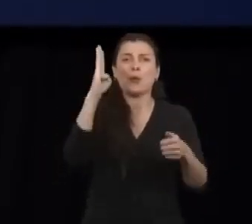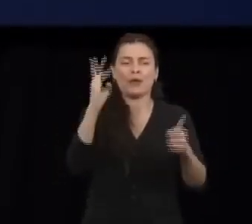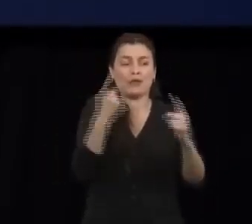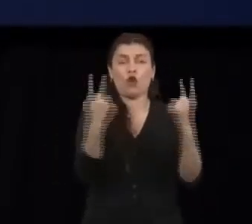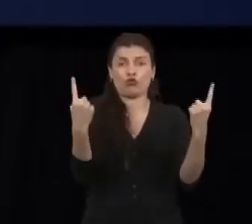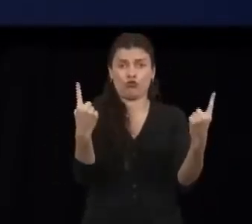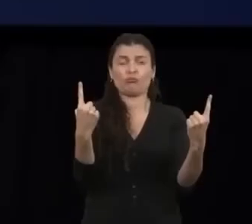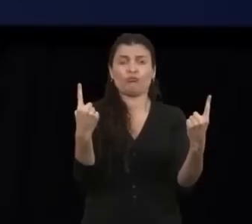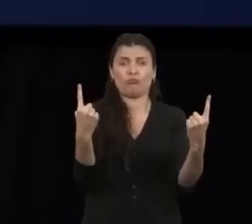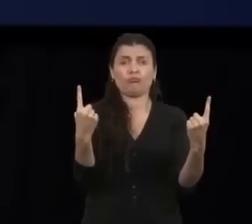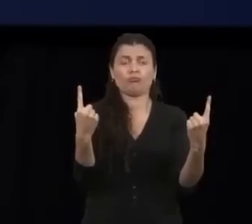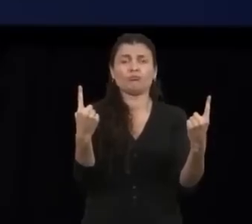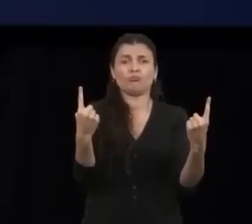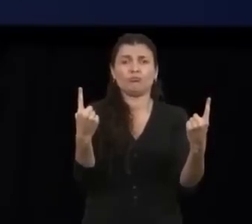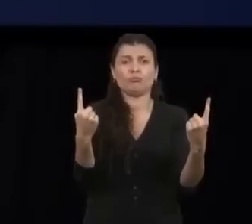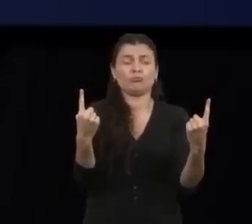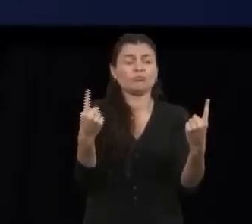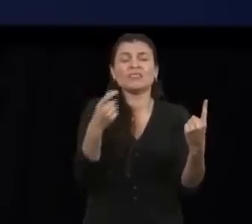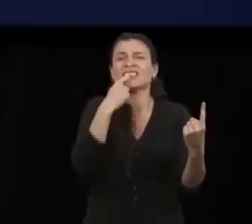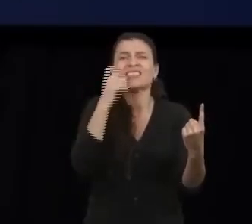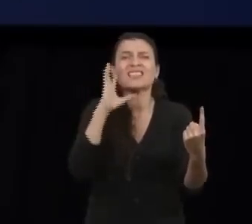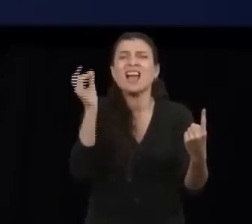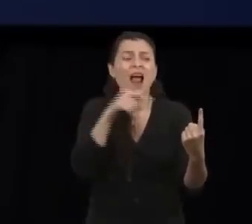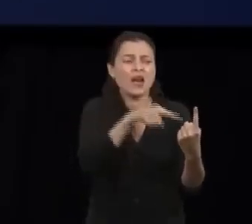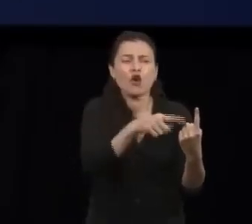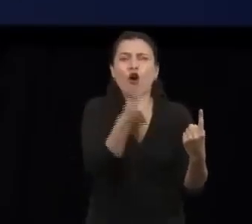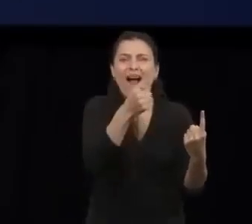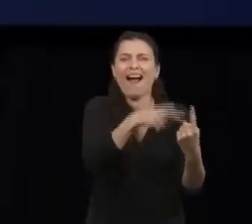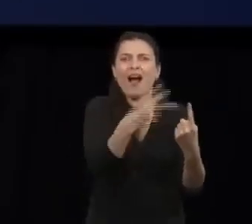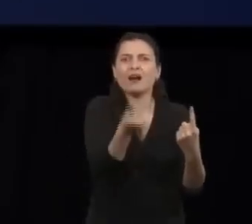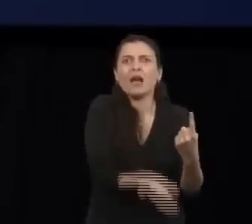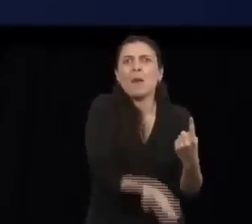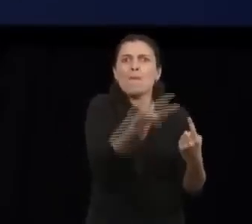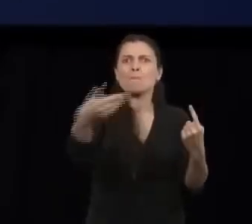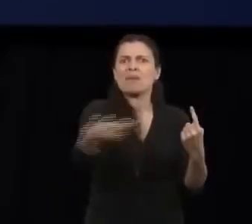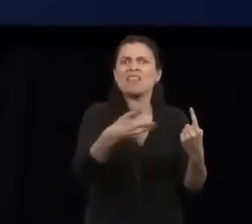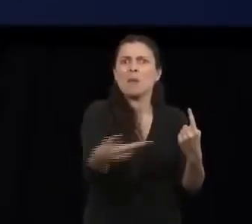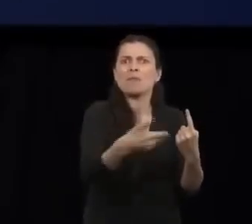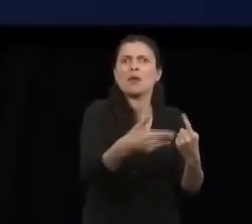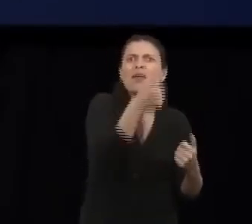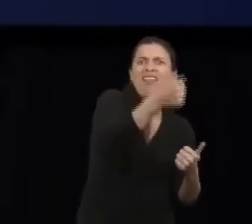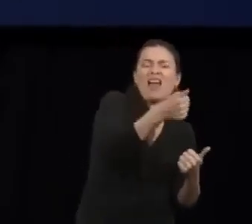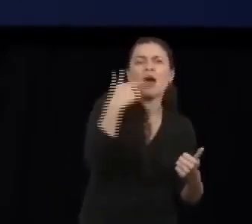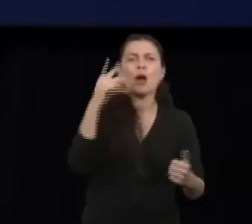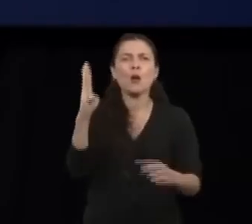and the question is, does the demand of A rise and does the demand of B fall?